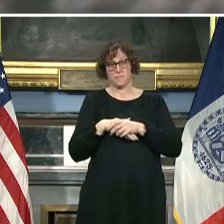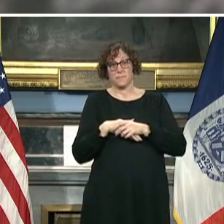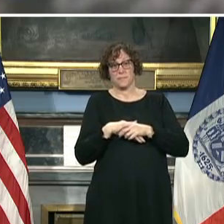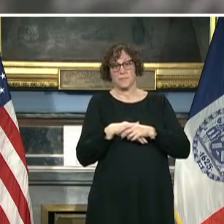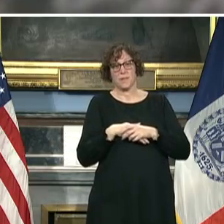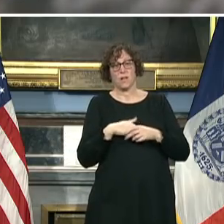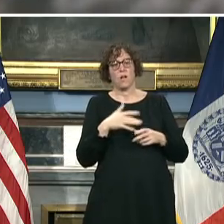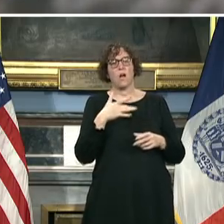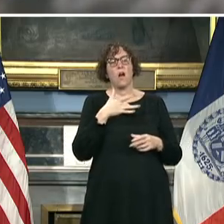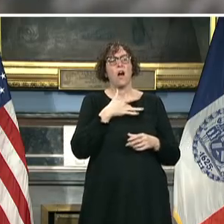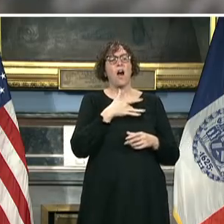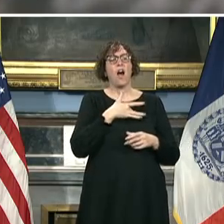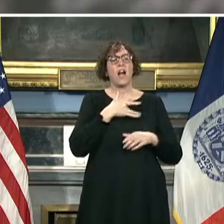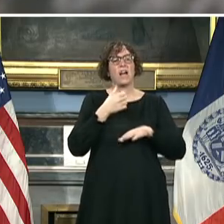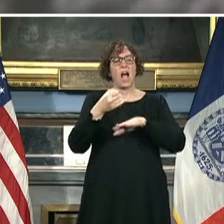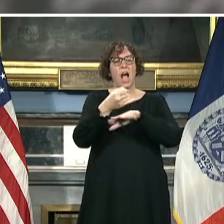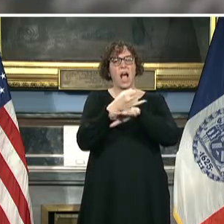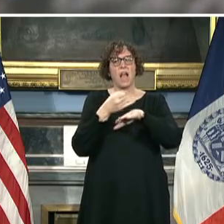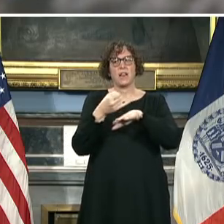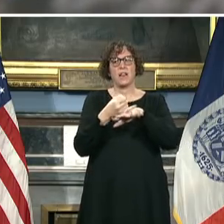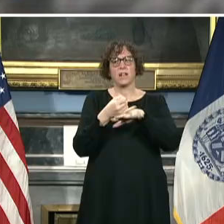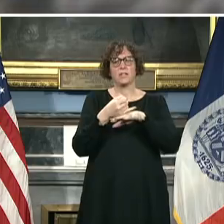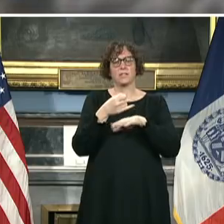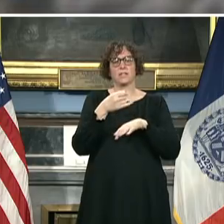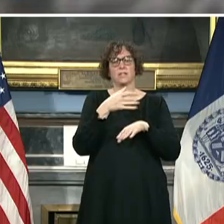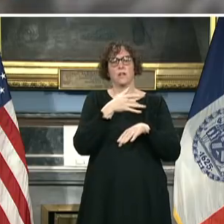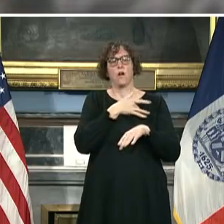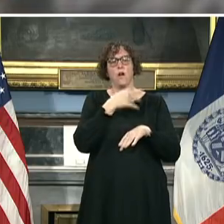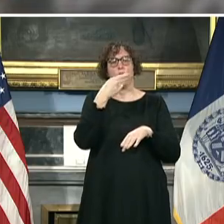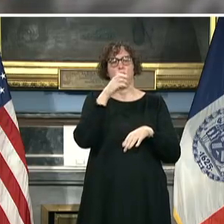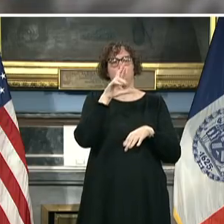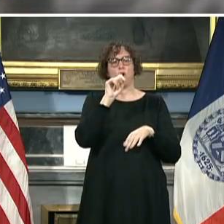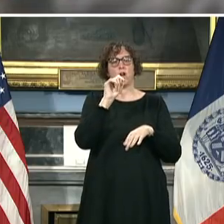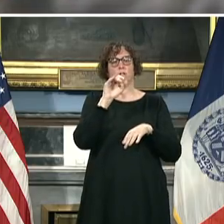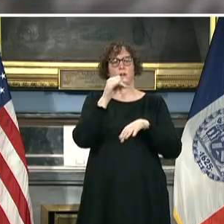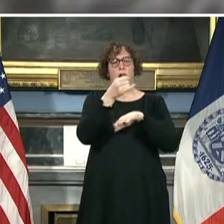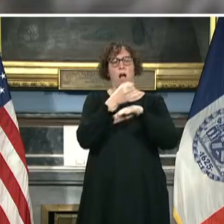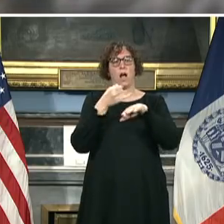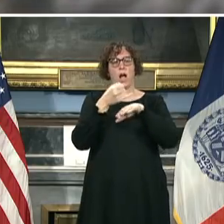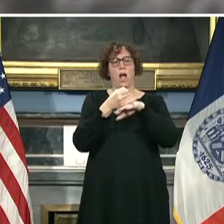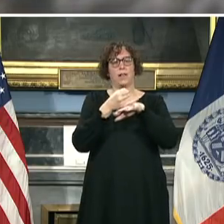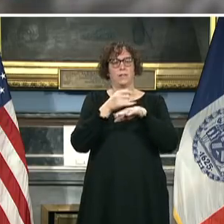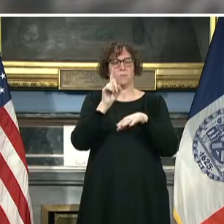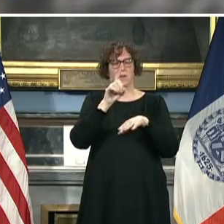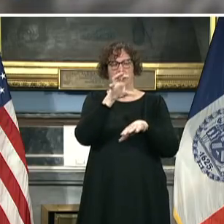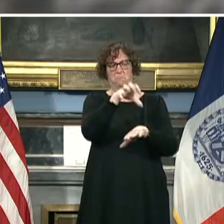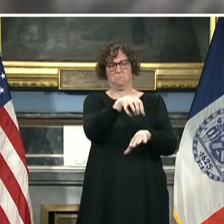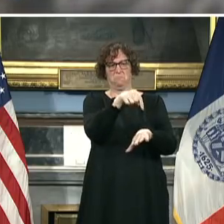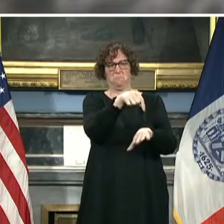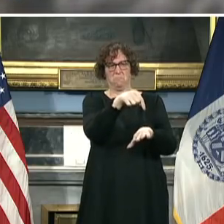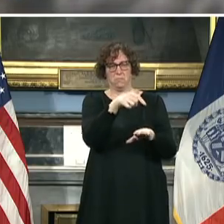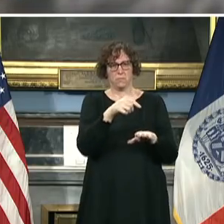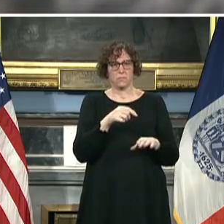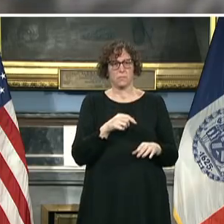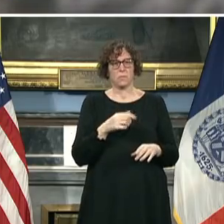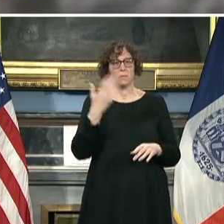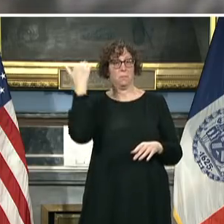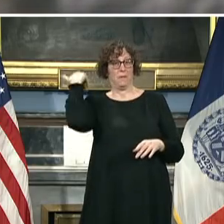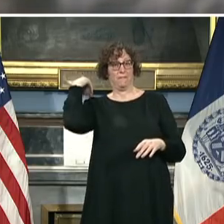BUT I AM SORRY AND I SAY THIS RESPECTFULLY. THIS TOPIC IS SOMETHING THAT A LOT OF FOLKS IN THE MEDIA WANT TO ASK ME ABOUT AND I'M JUST GOING TO